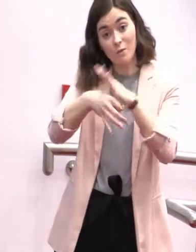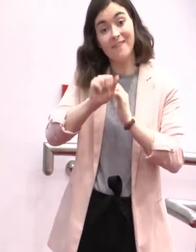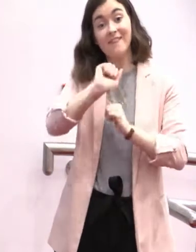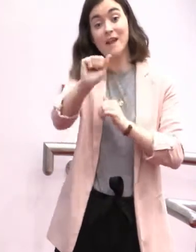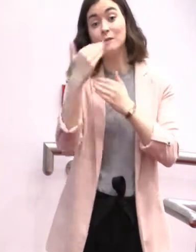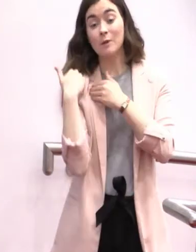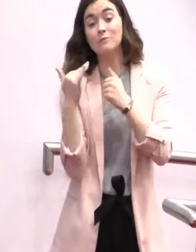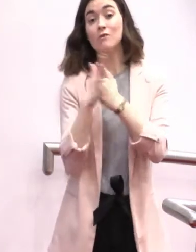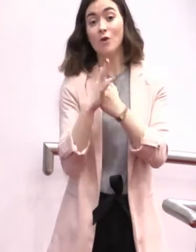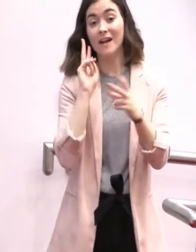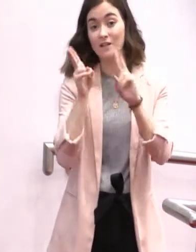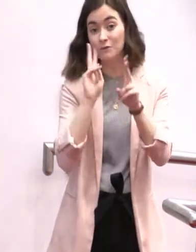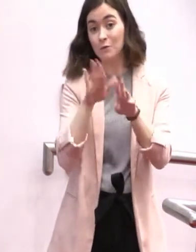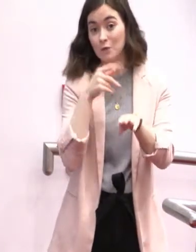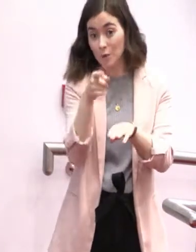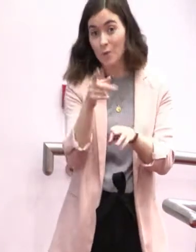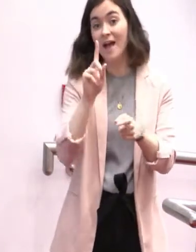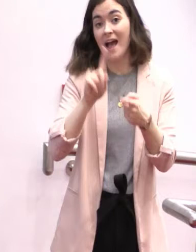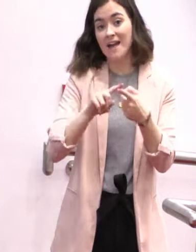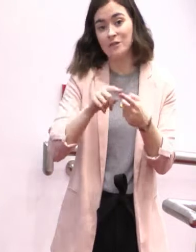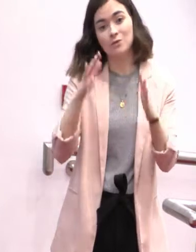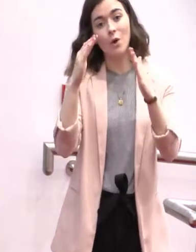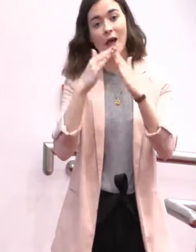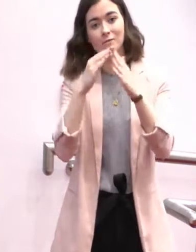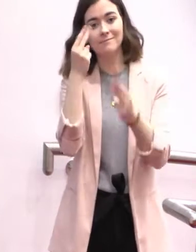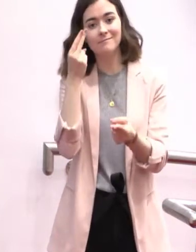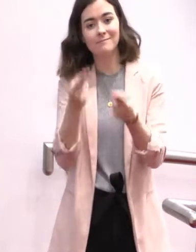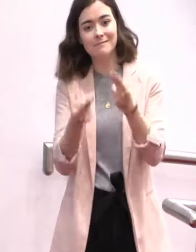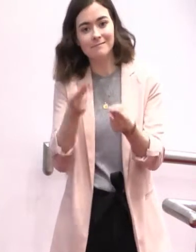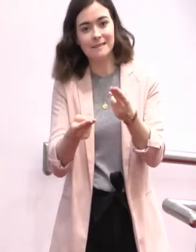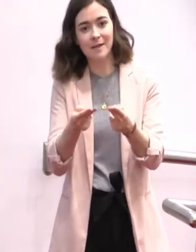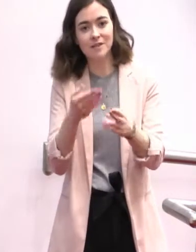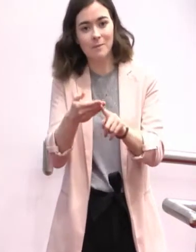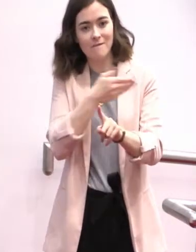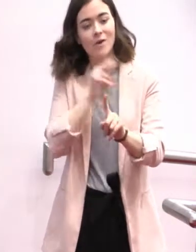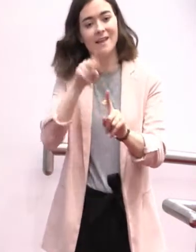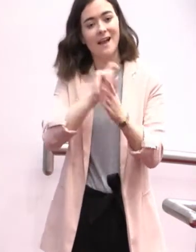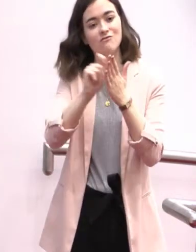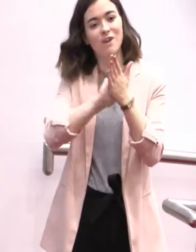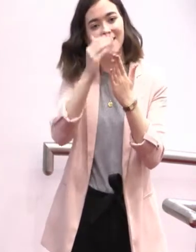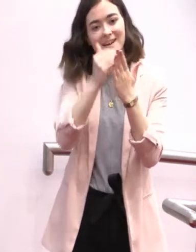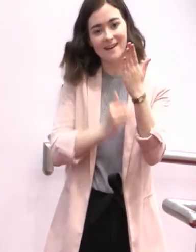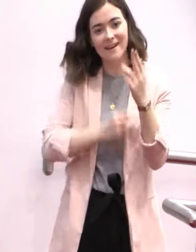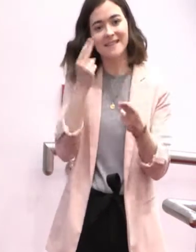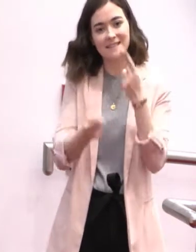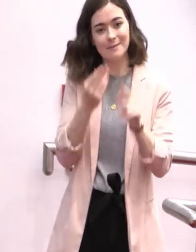and for your health inspection, and whether you are recommended or not.